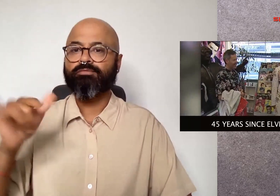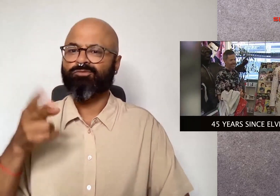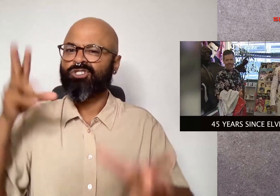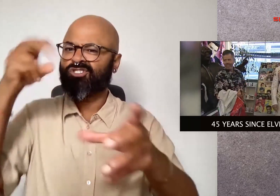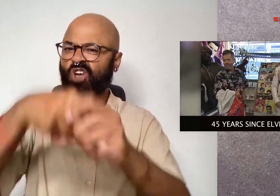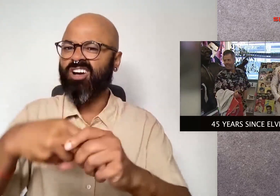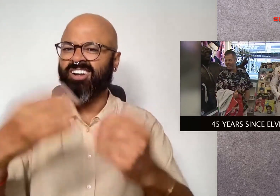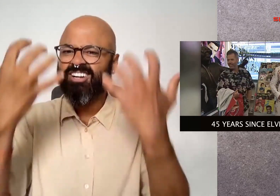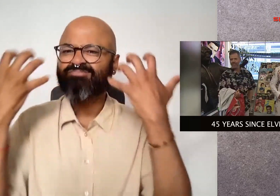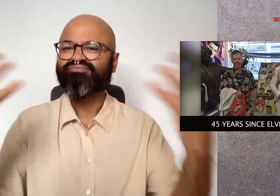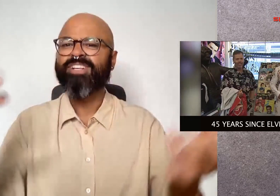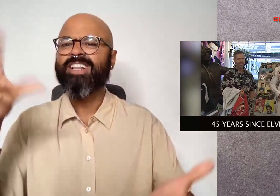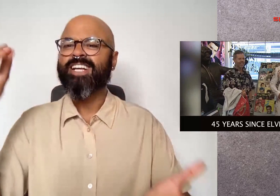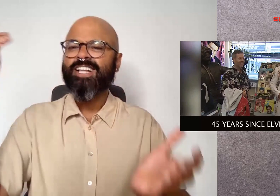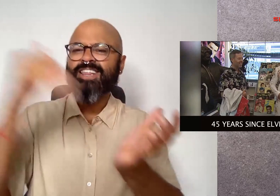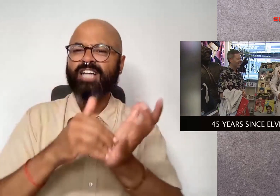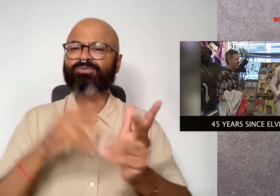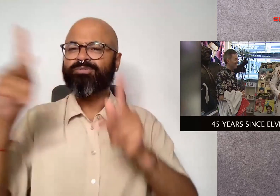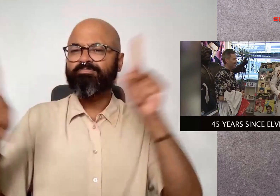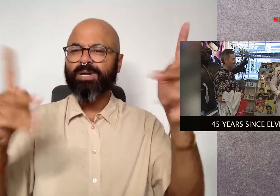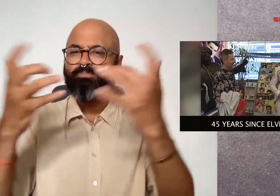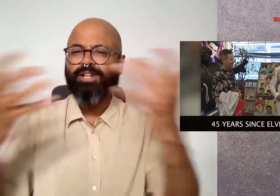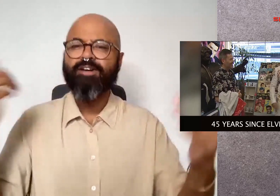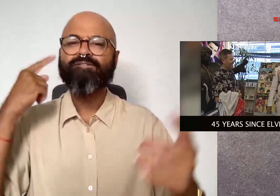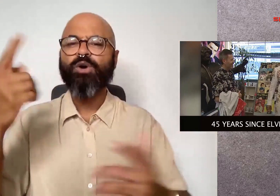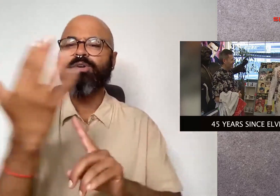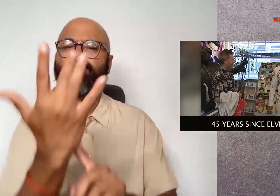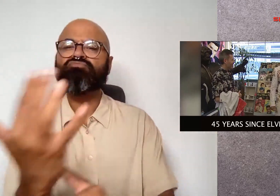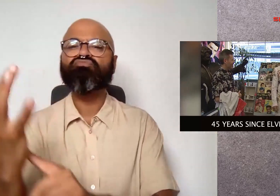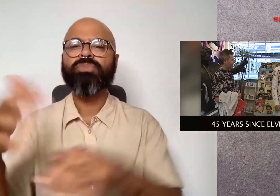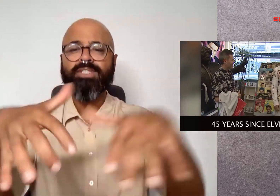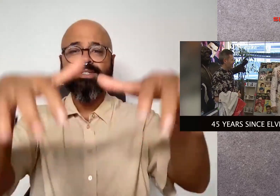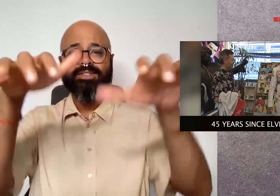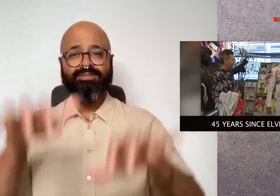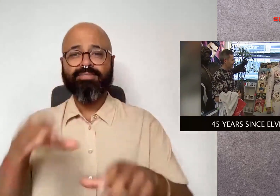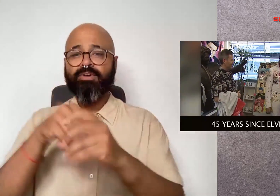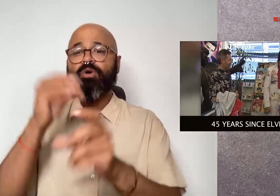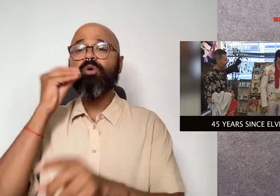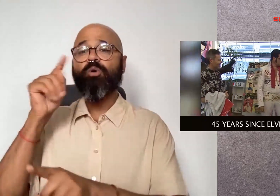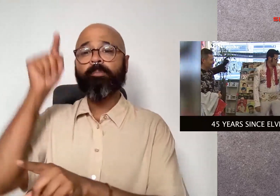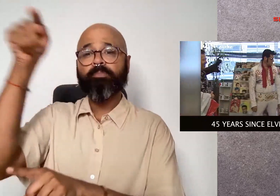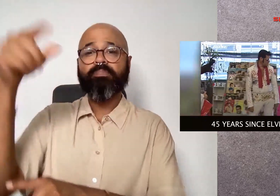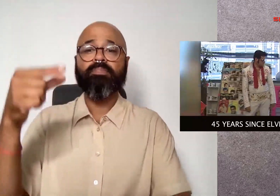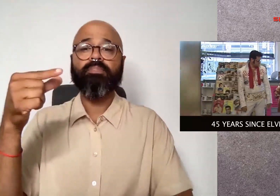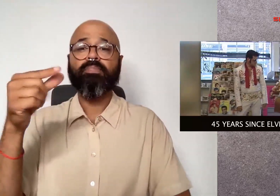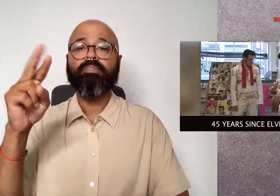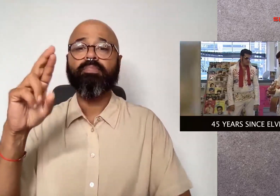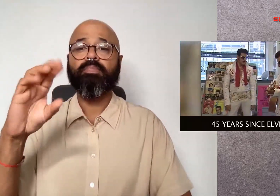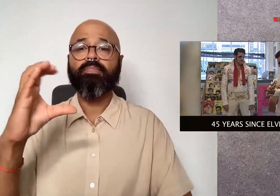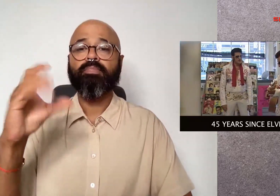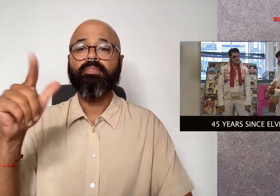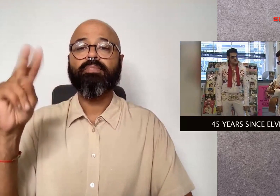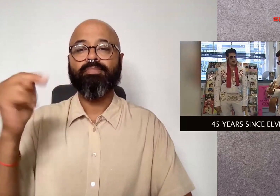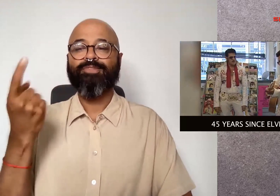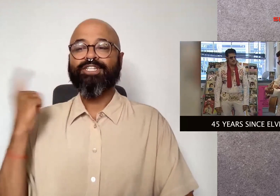his wife Priscilla Presley joined more than 30,000 fans for a candlelight vigil at his